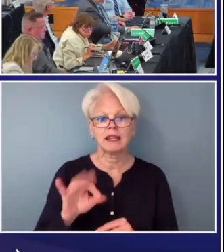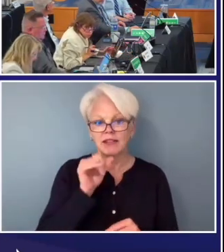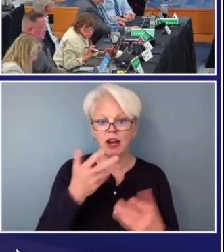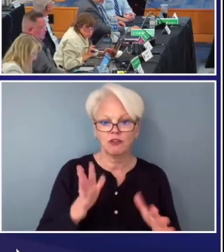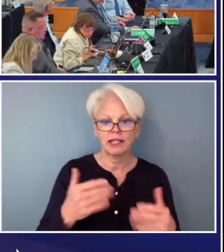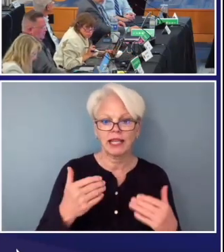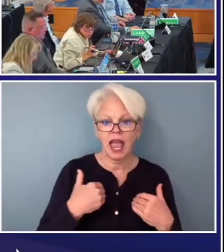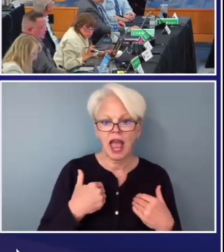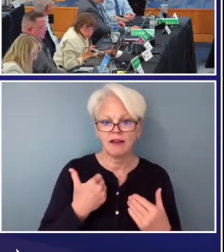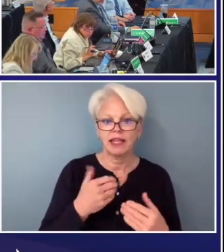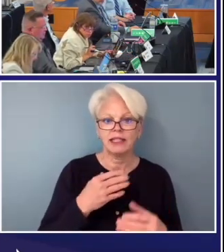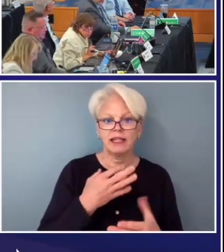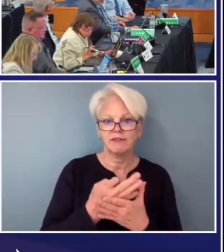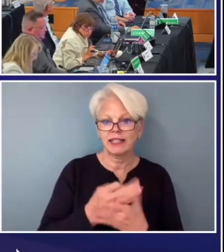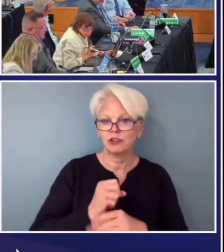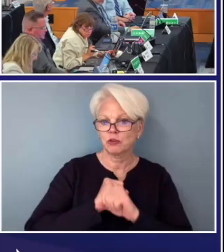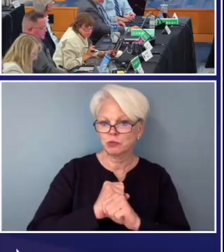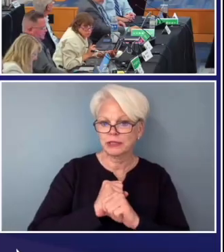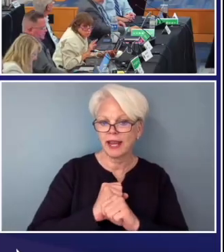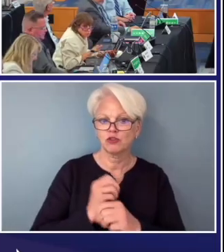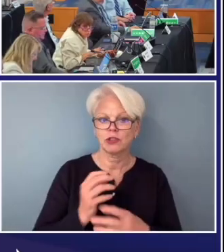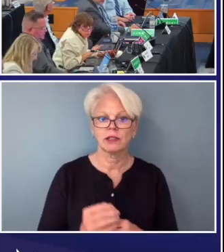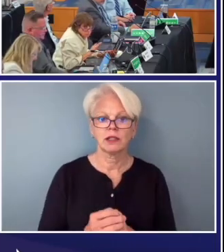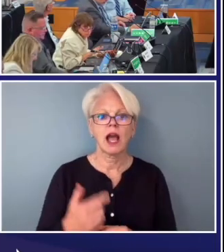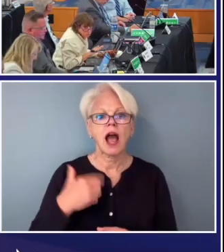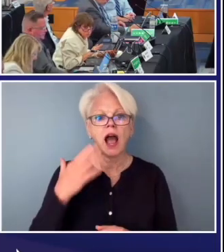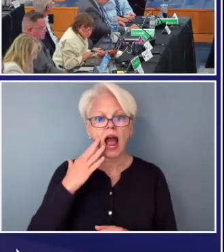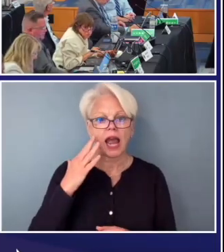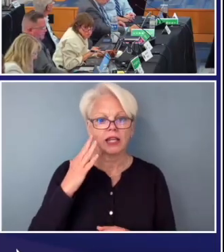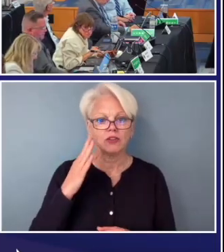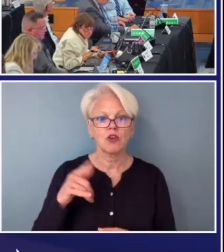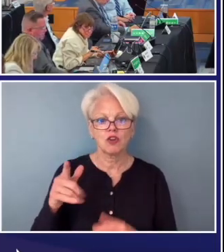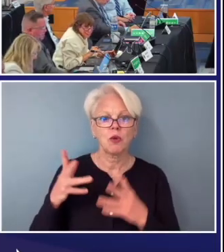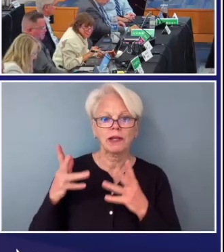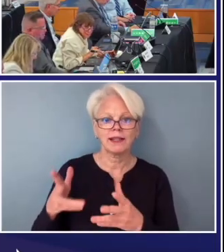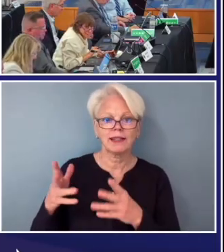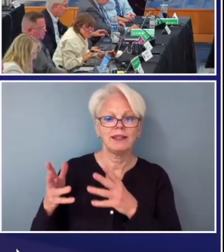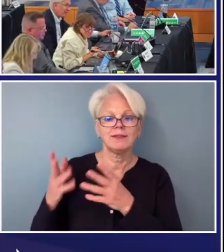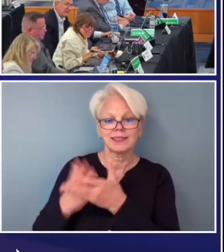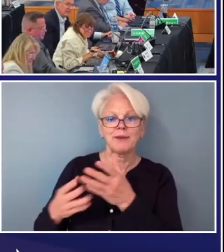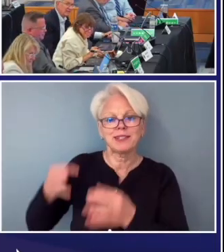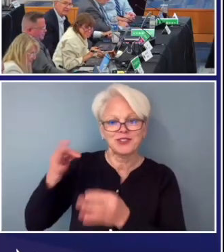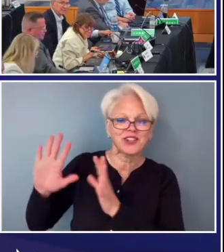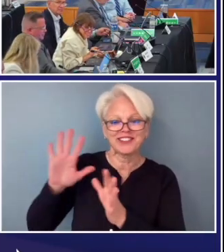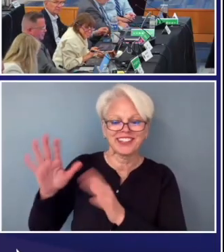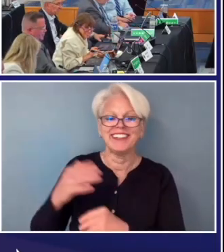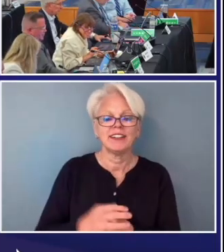protection, but so, um, I know you want to leave discretion. I think just, I know we talked about this.